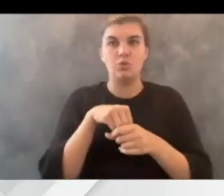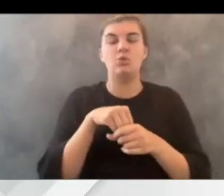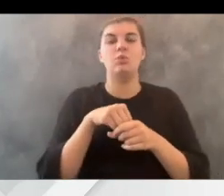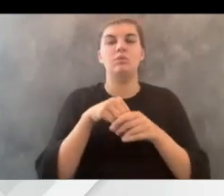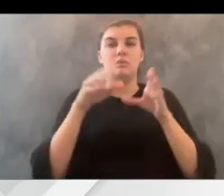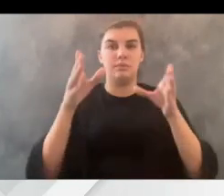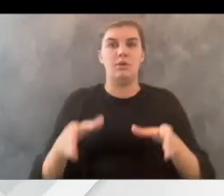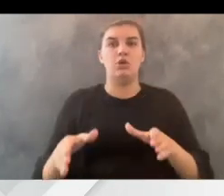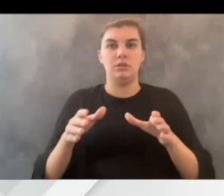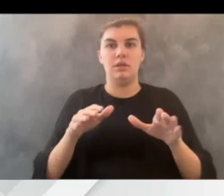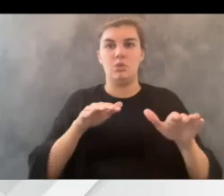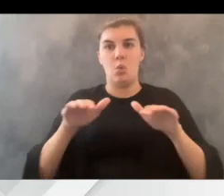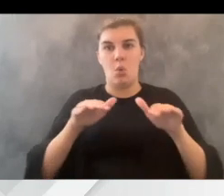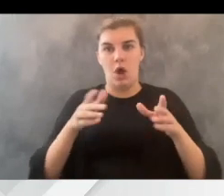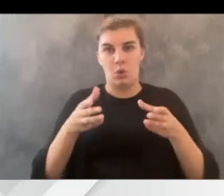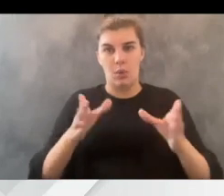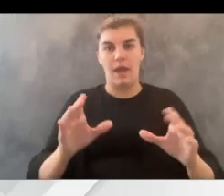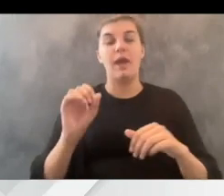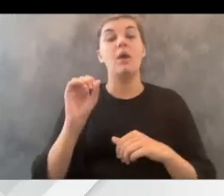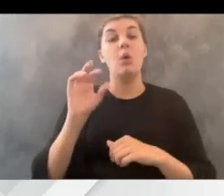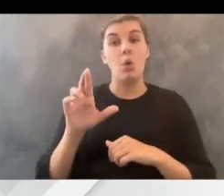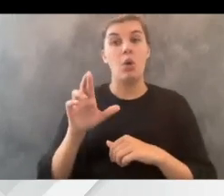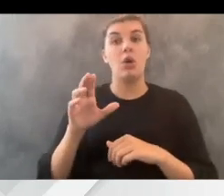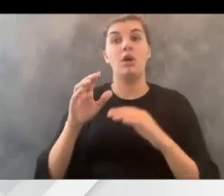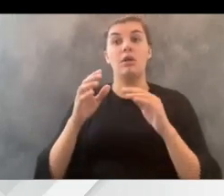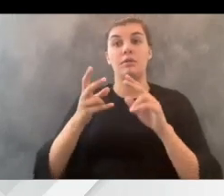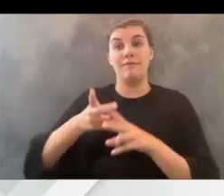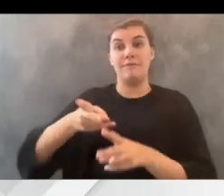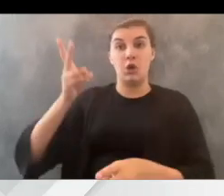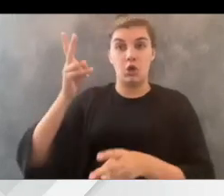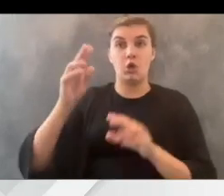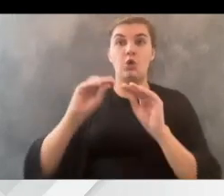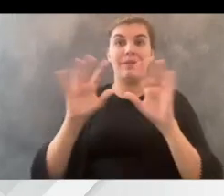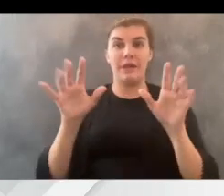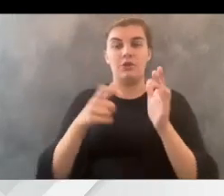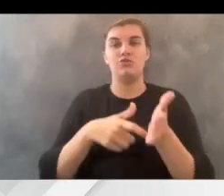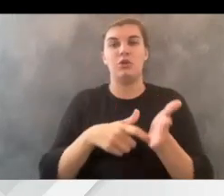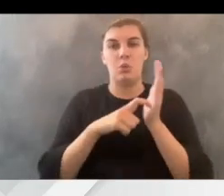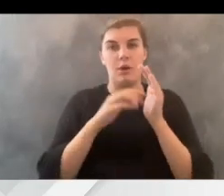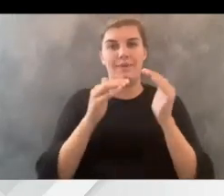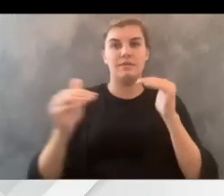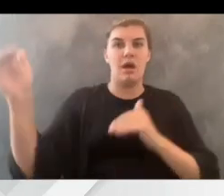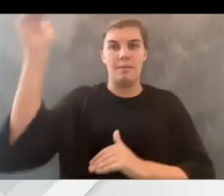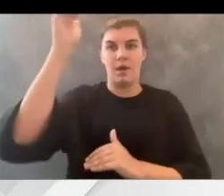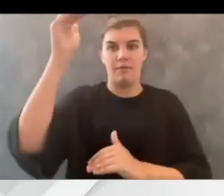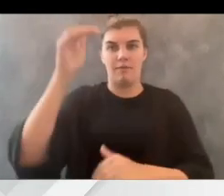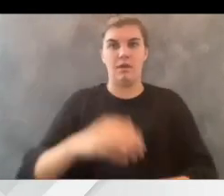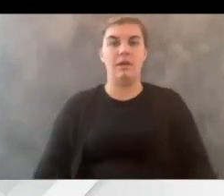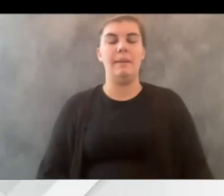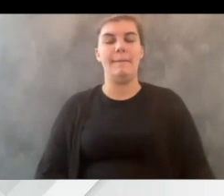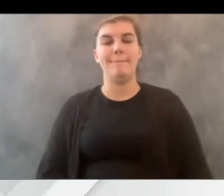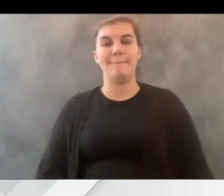as well as vertical clearance requirements above the pedestrian circulation path. Keep in